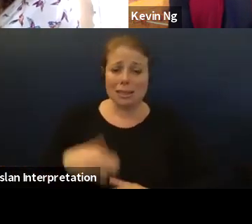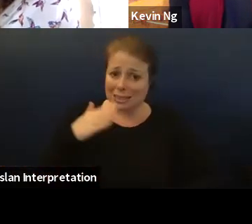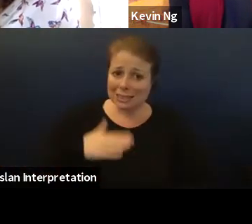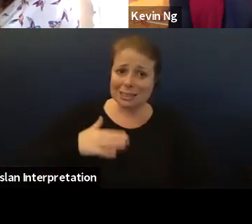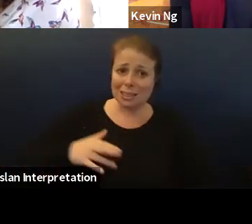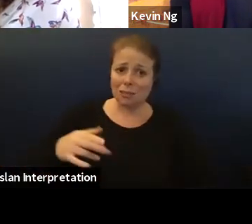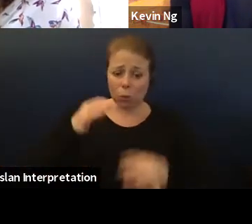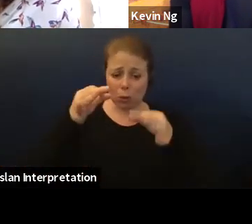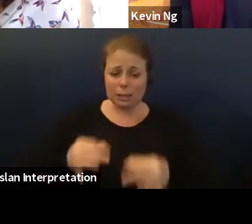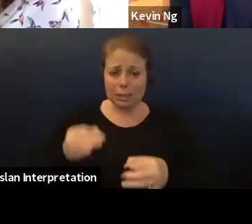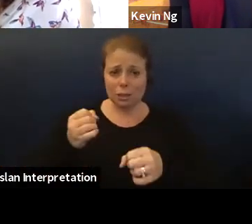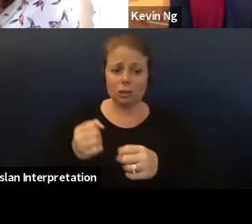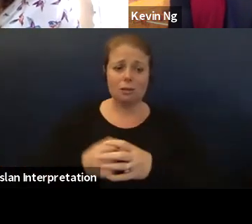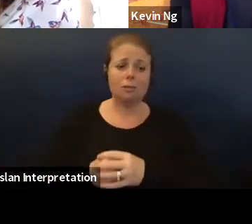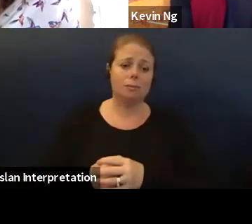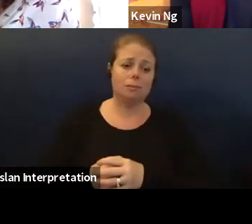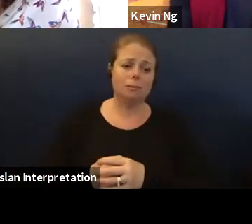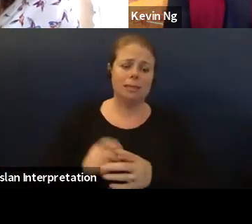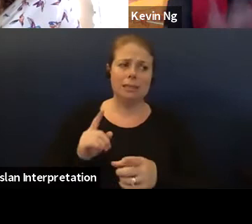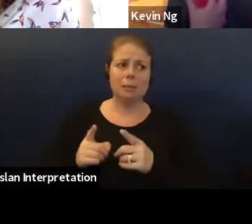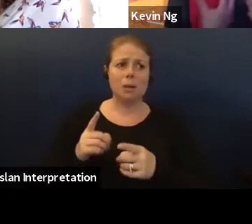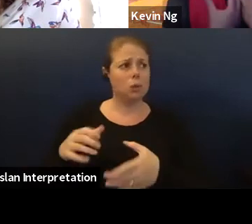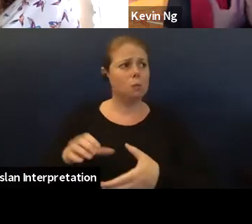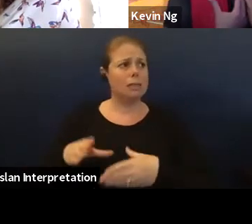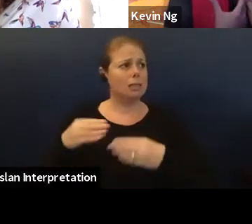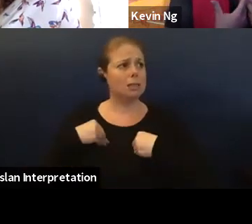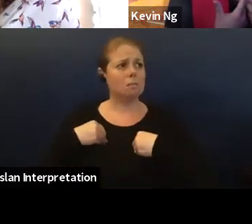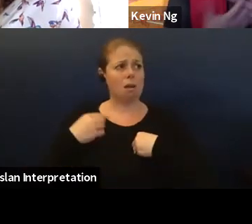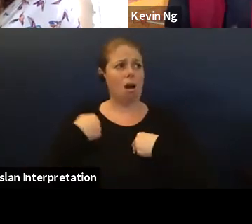sometimes either you're that person in the room or someone else in the room who just doesn't